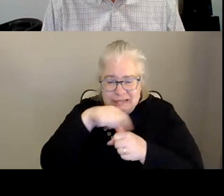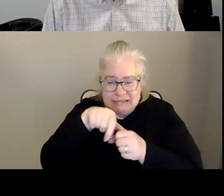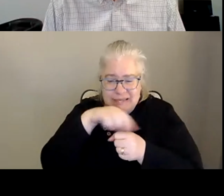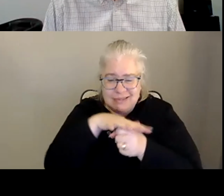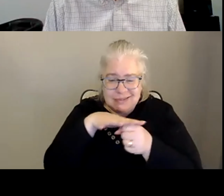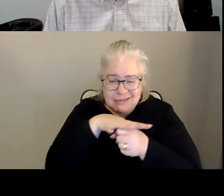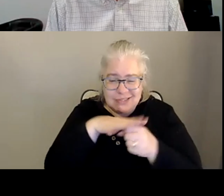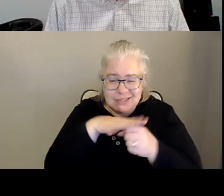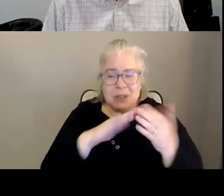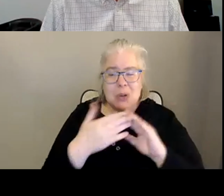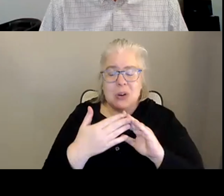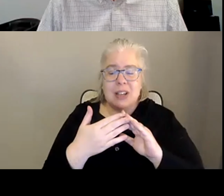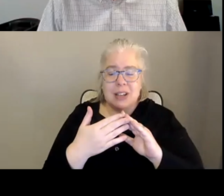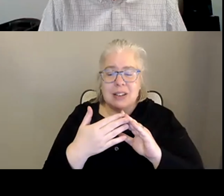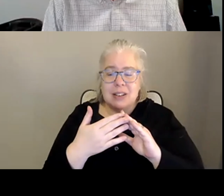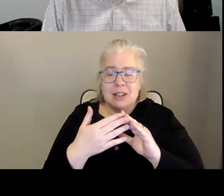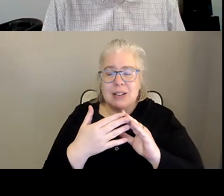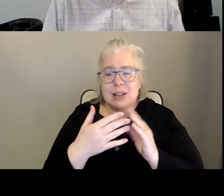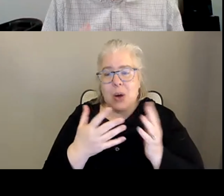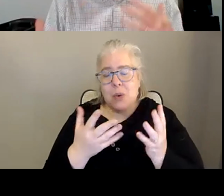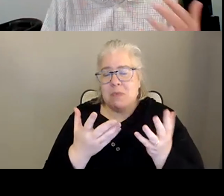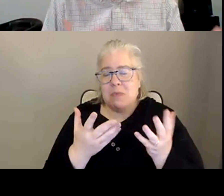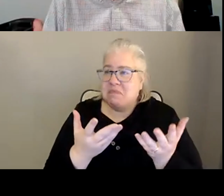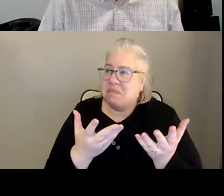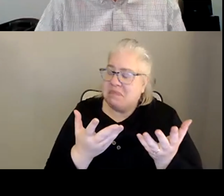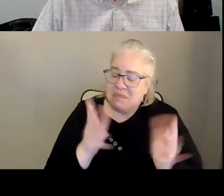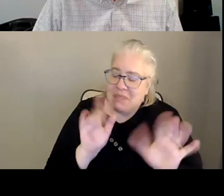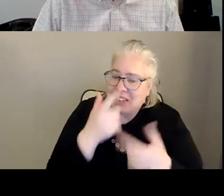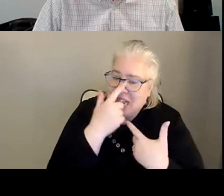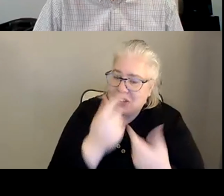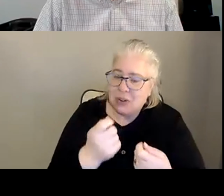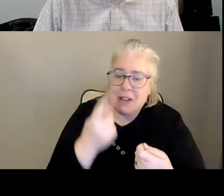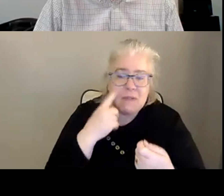So this is interesting for a lot of organizations